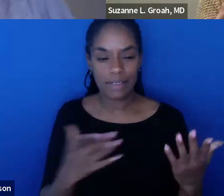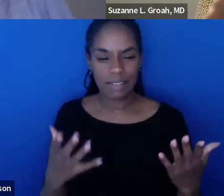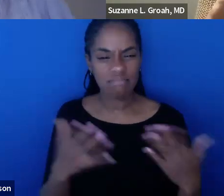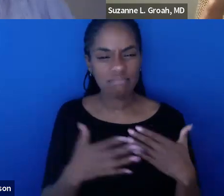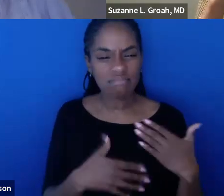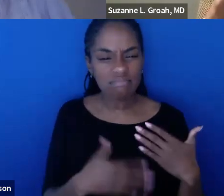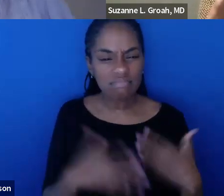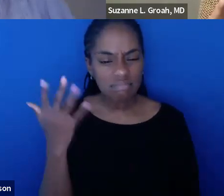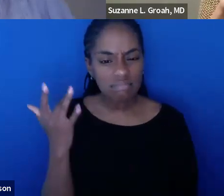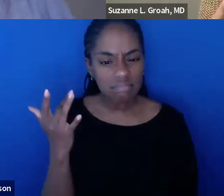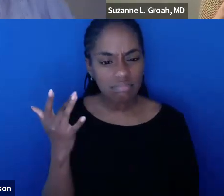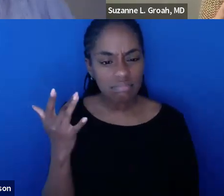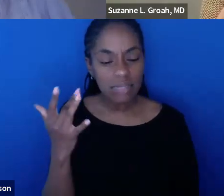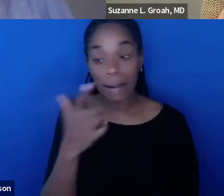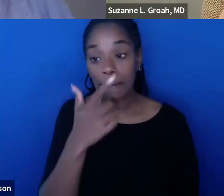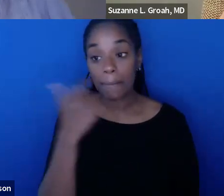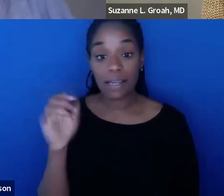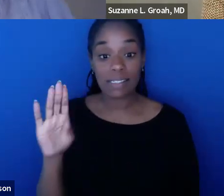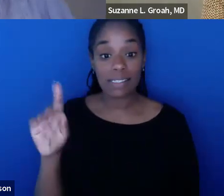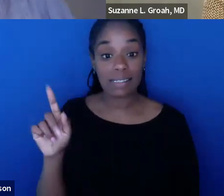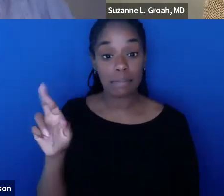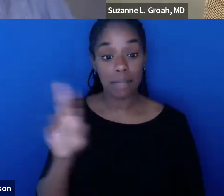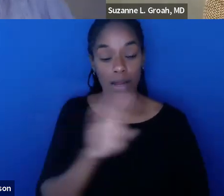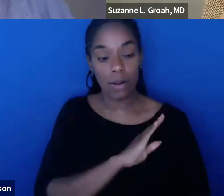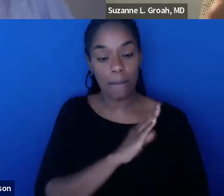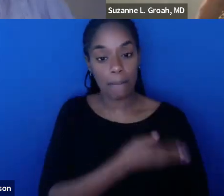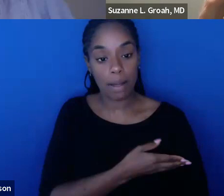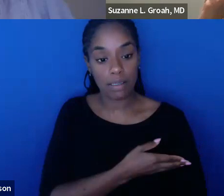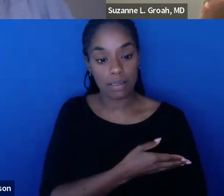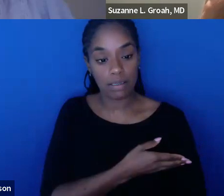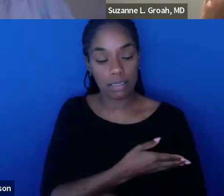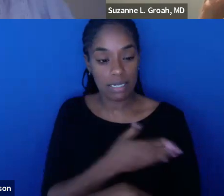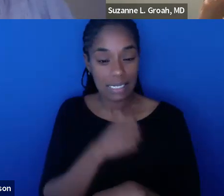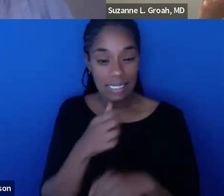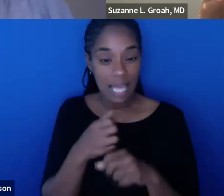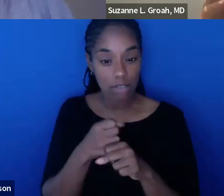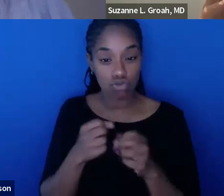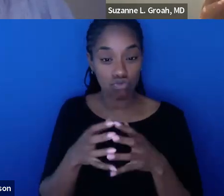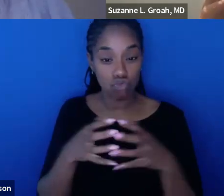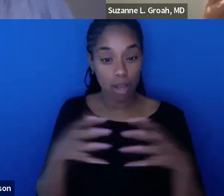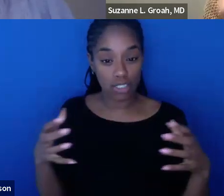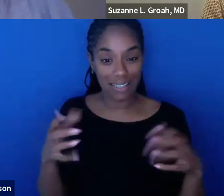Are they leaking because that bladder muscle is not stretching out and they can't hold a lot of urine?